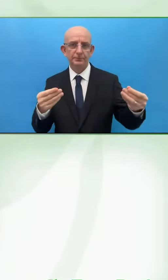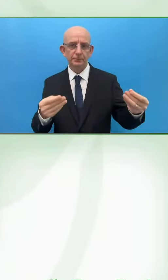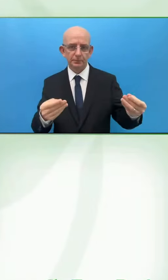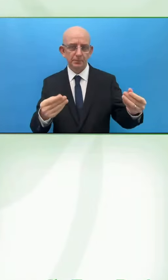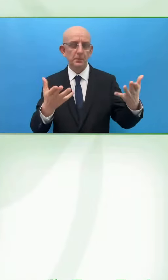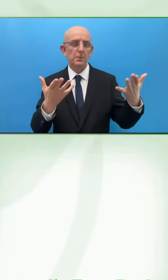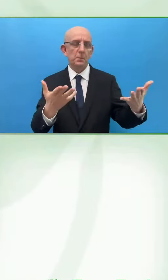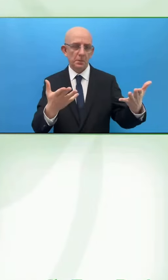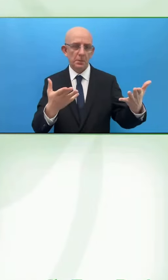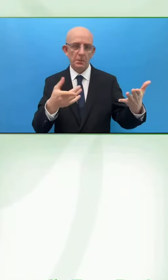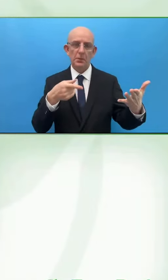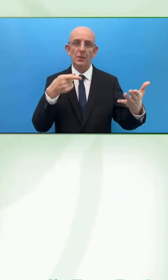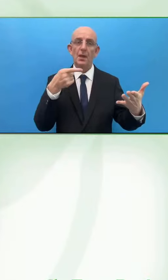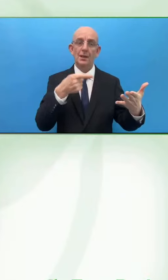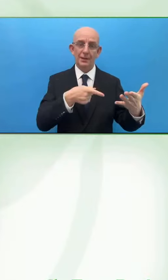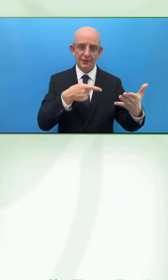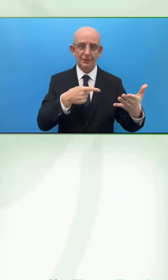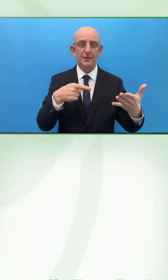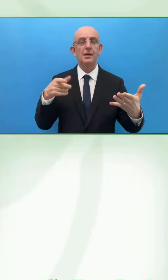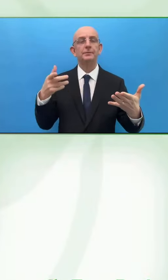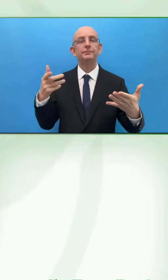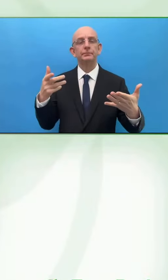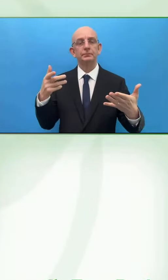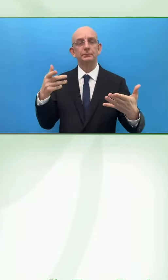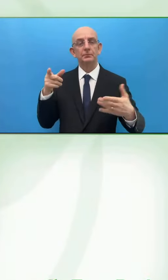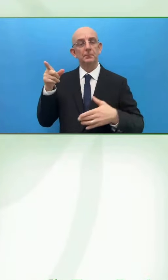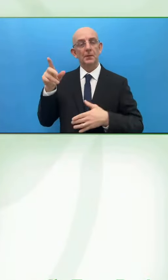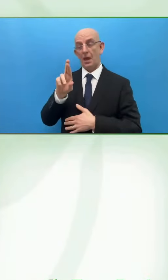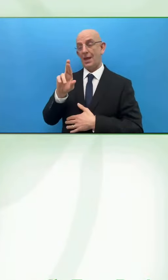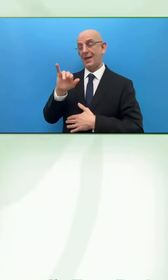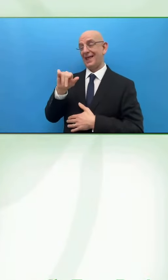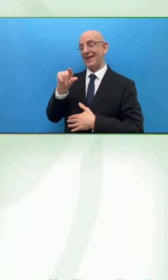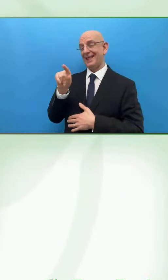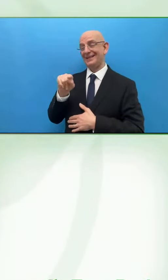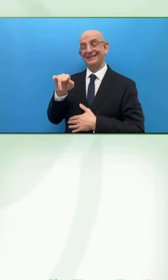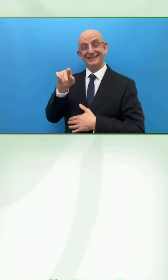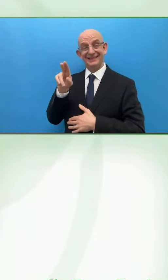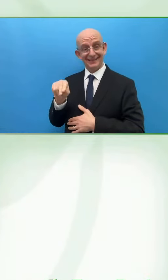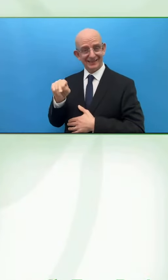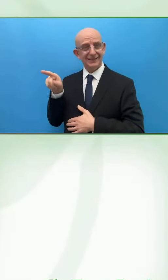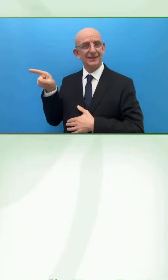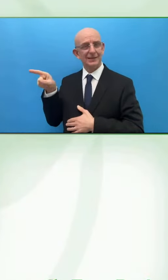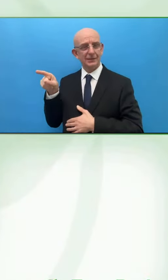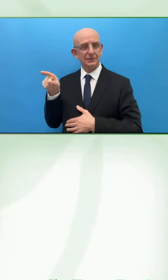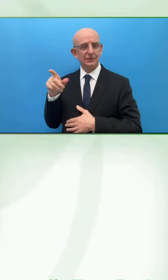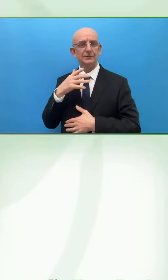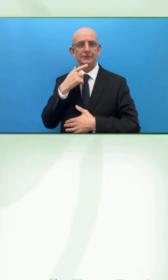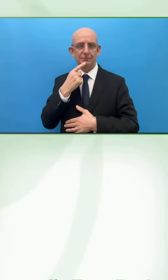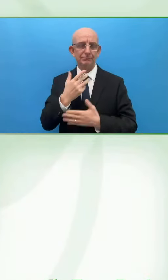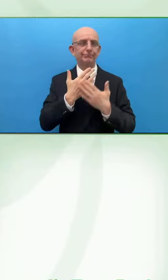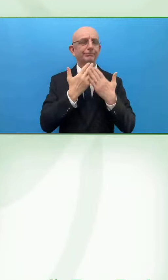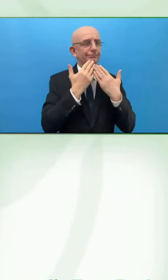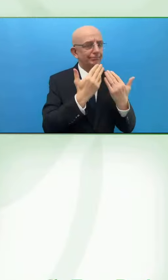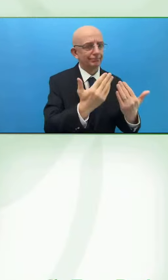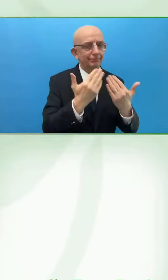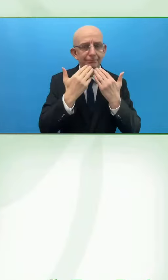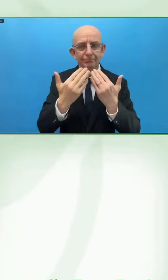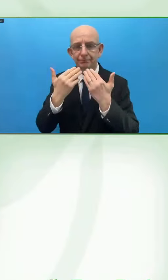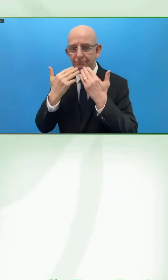It got beautifully carved world with a little plane on top, saying that we are going places.